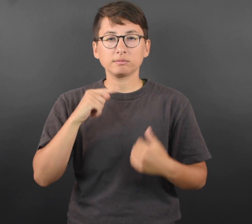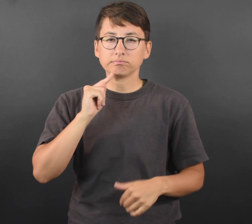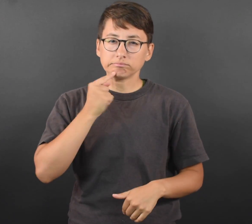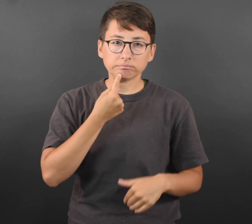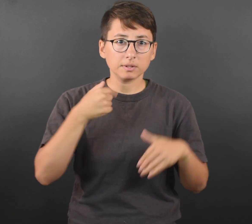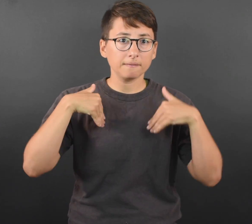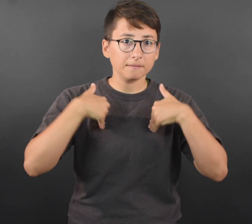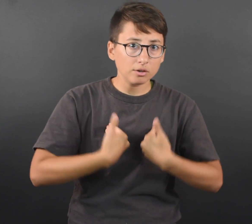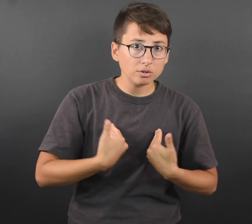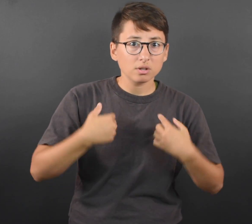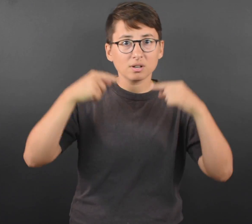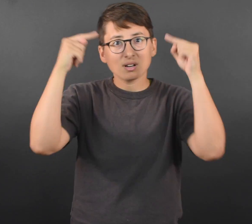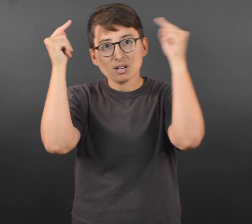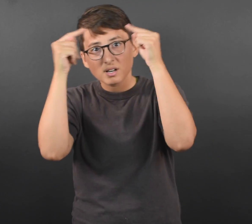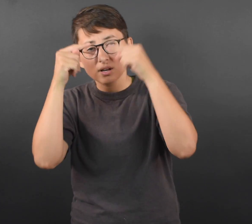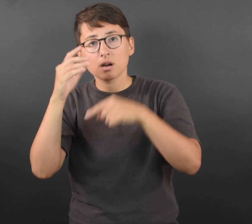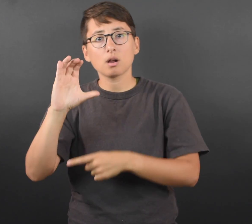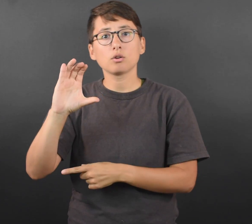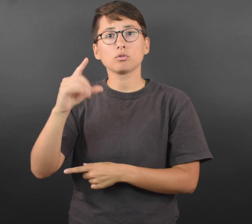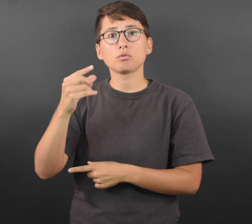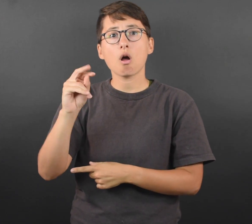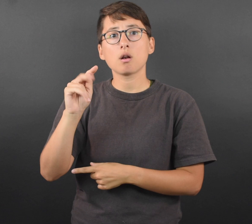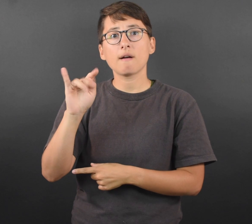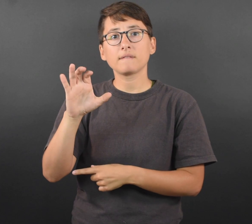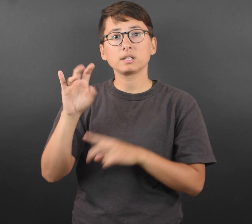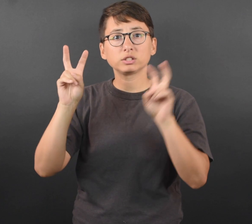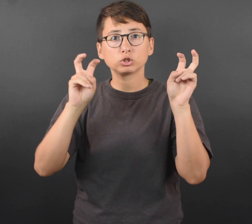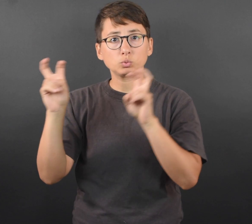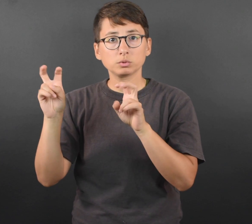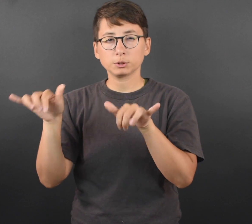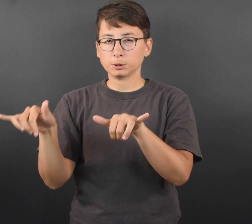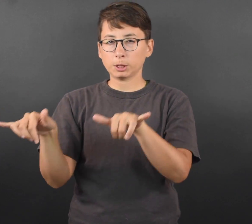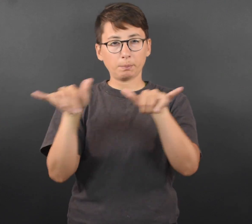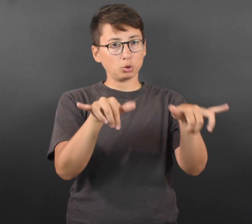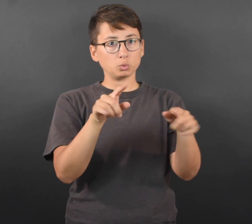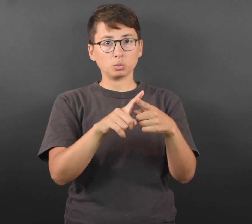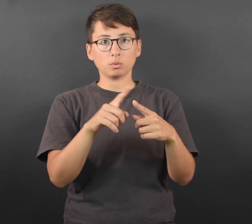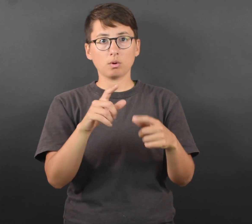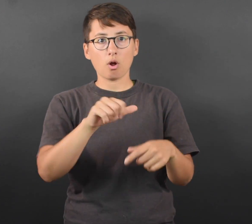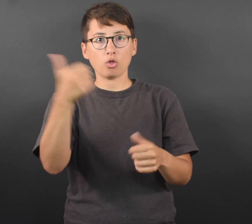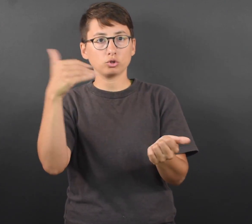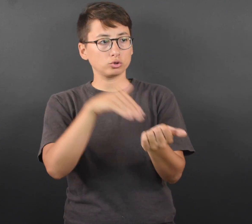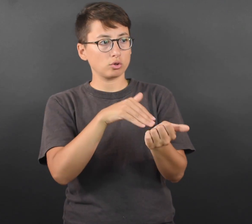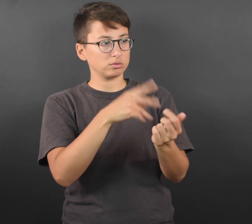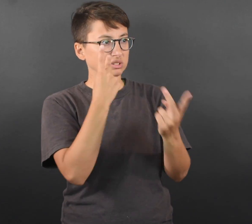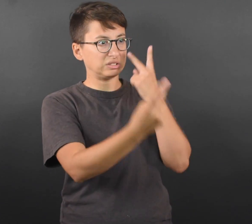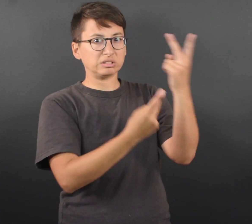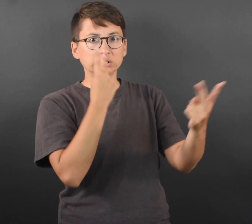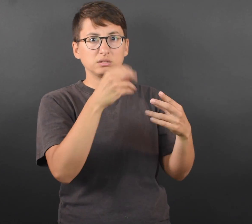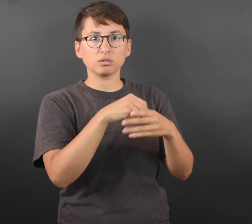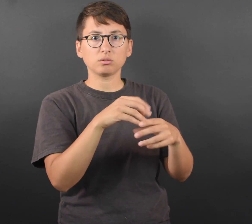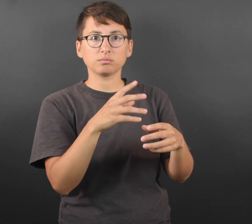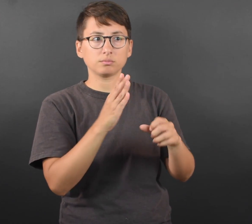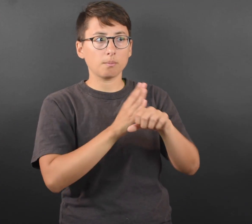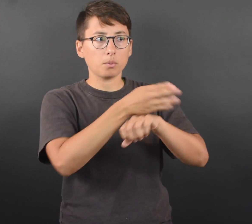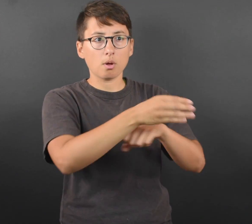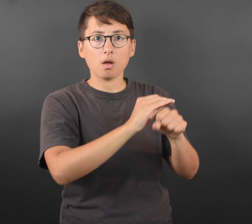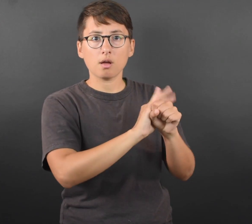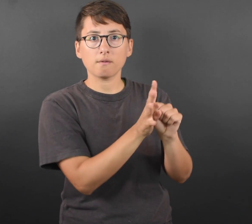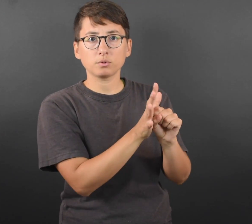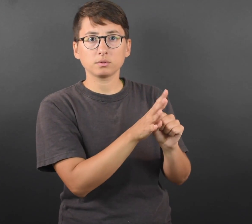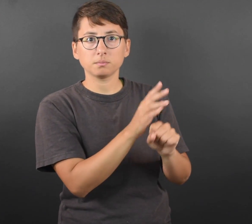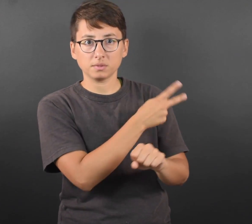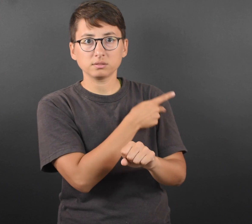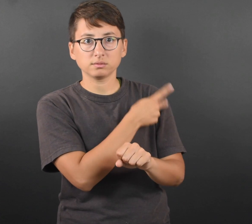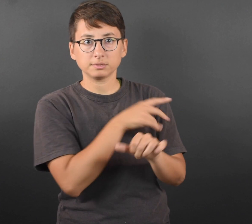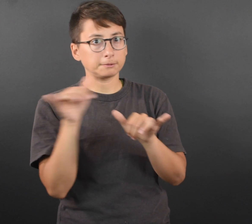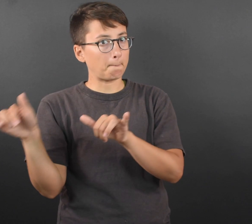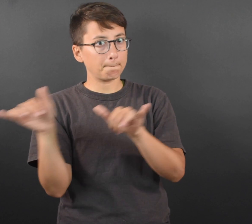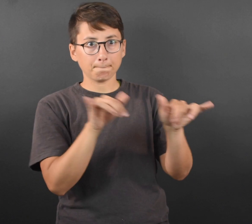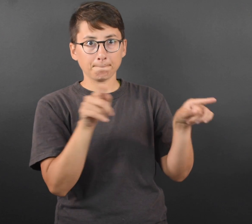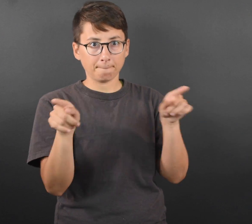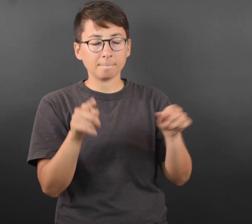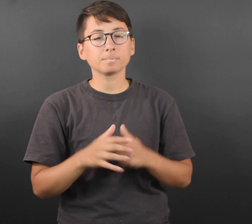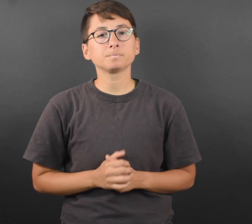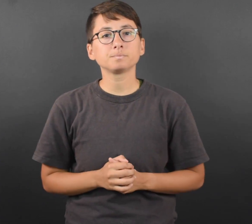headaches and cognitive issues — similar to what other doctors are seeing in post-COVID patients.